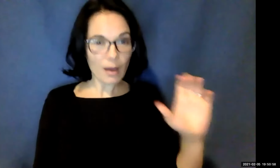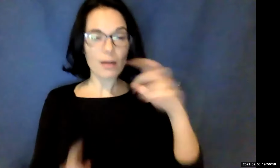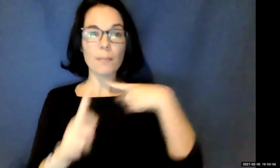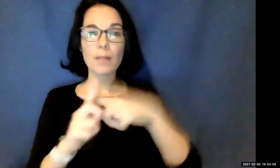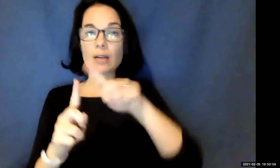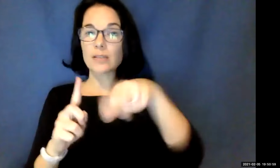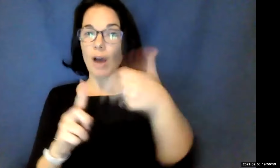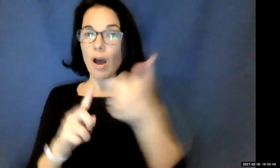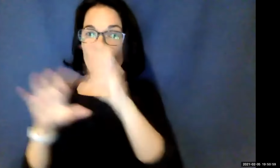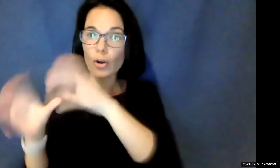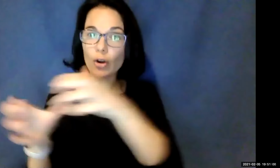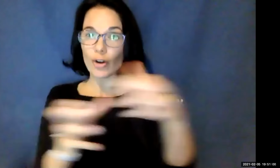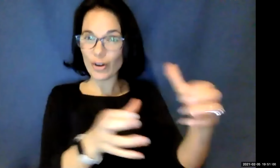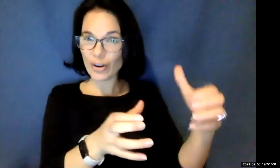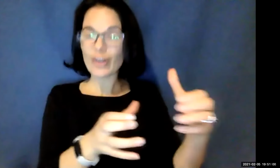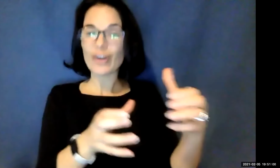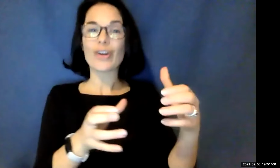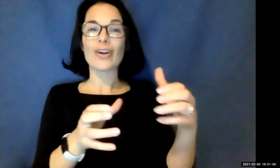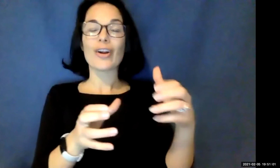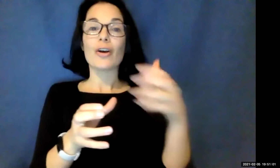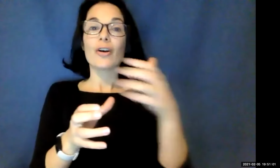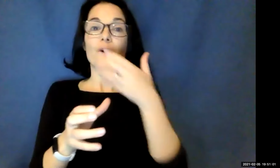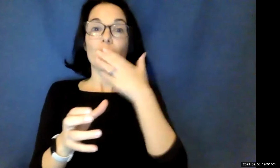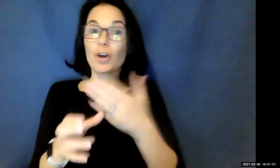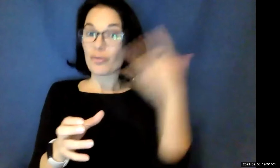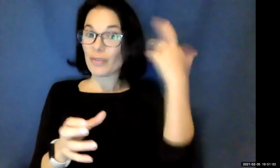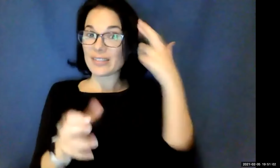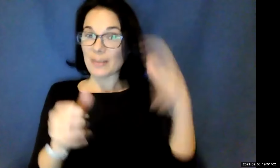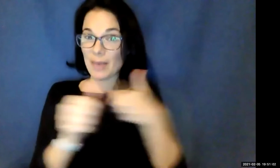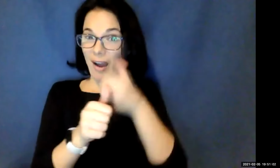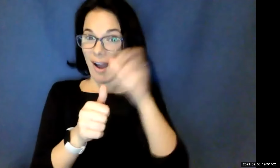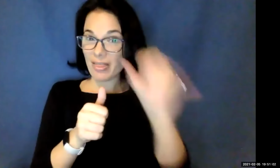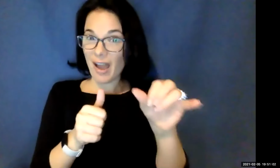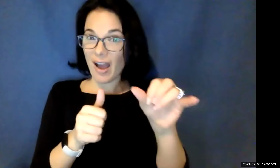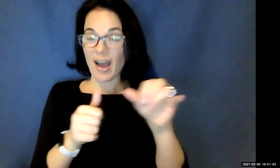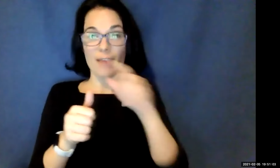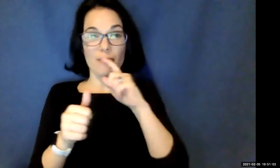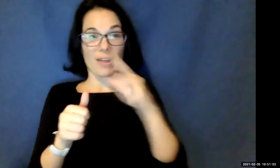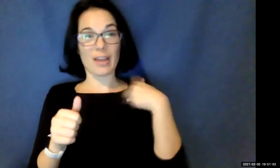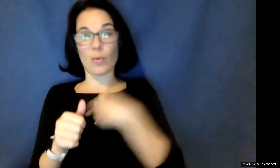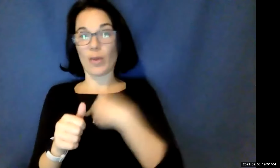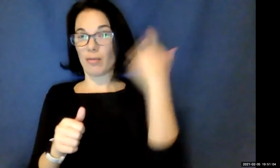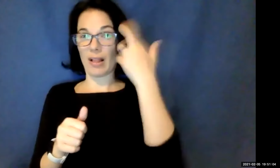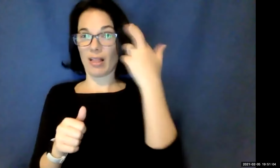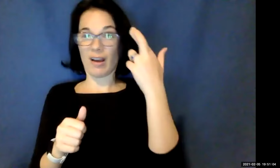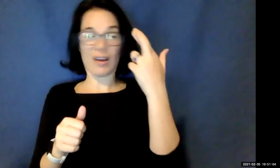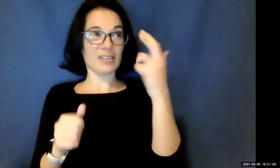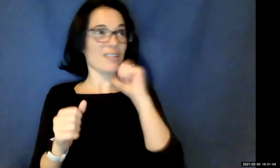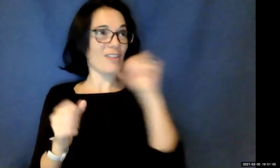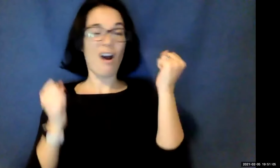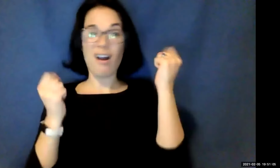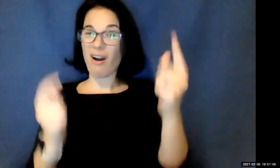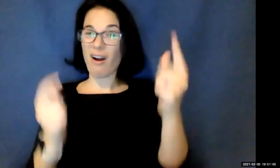We learned very early on that our message was not getting to everyone. We learned that not everyone was testing who should be.